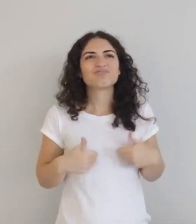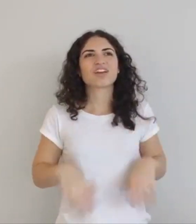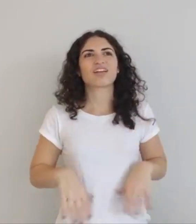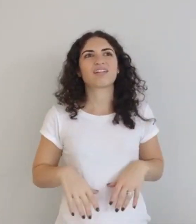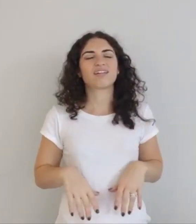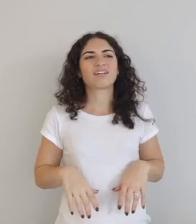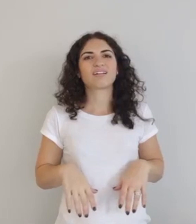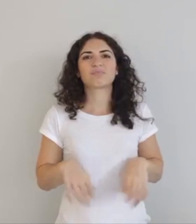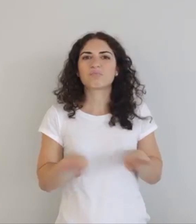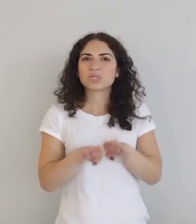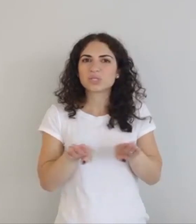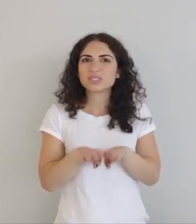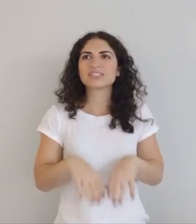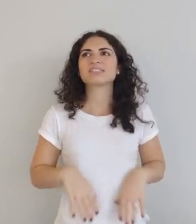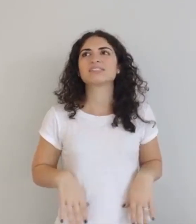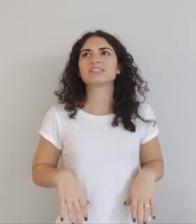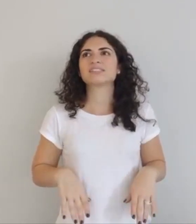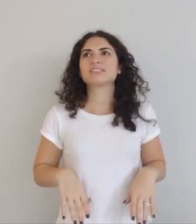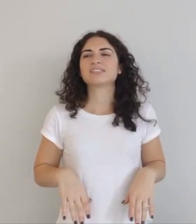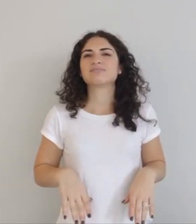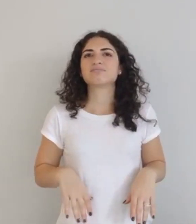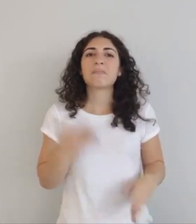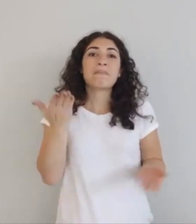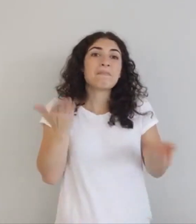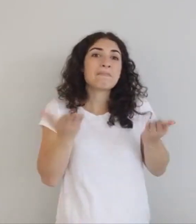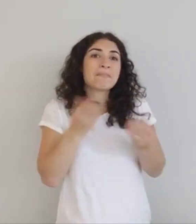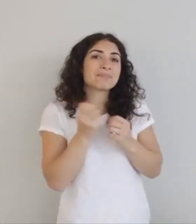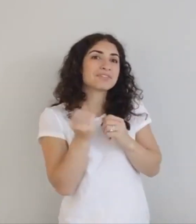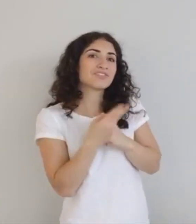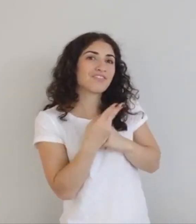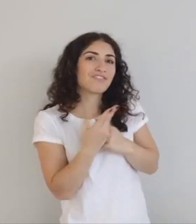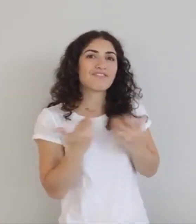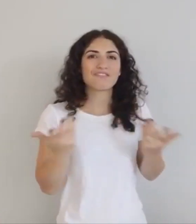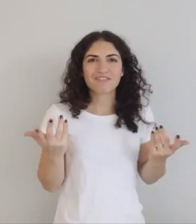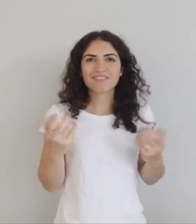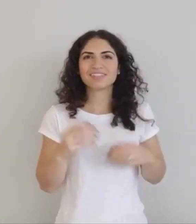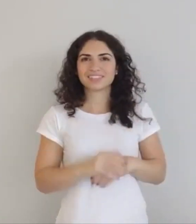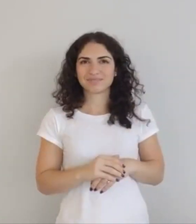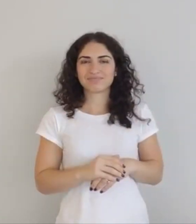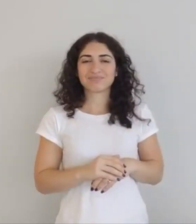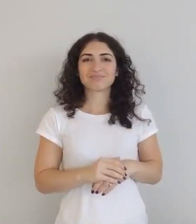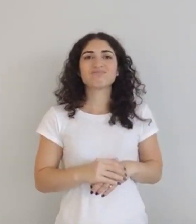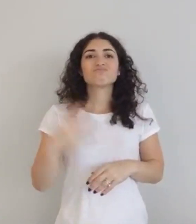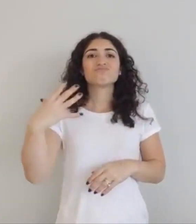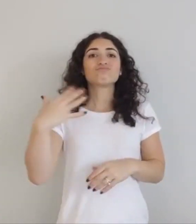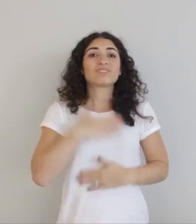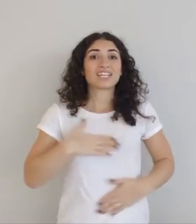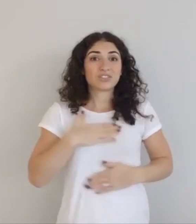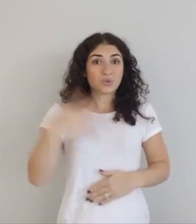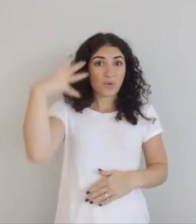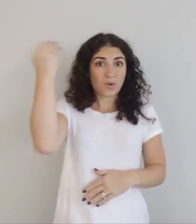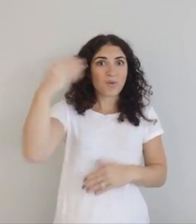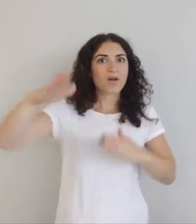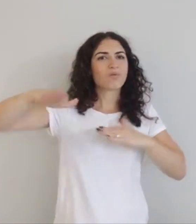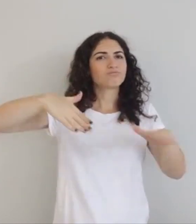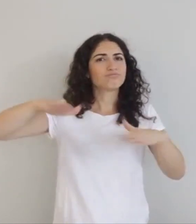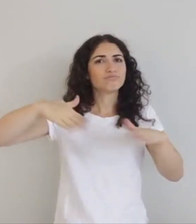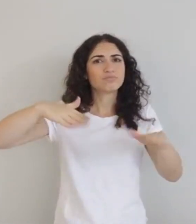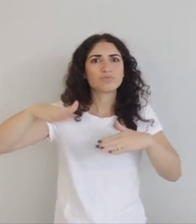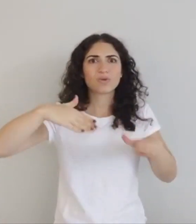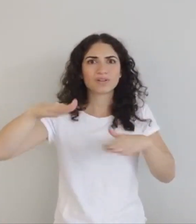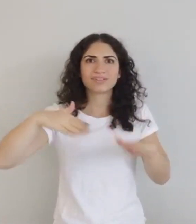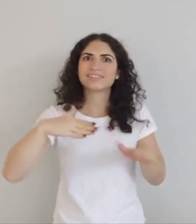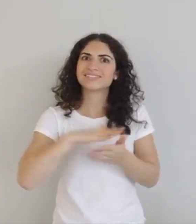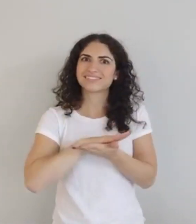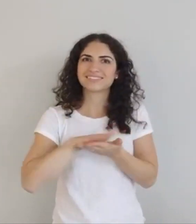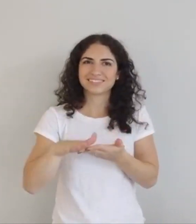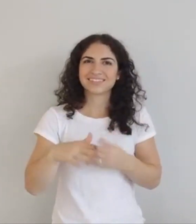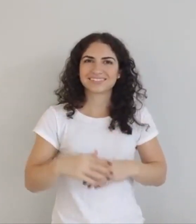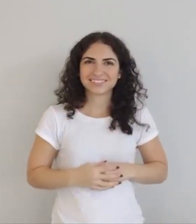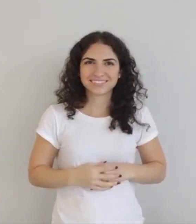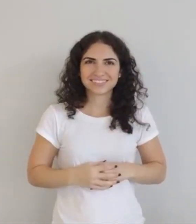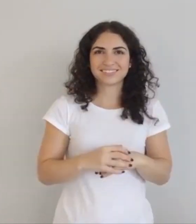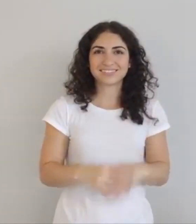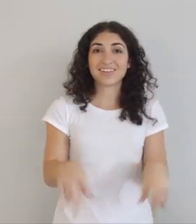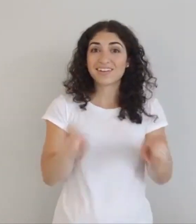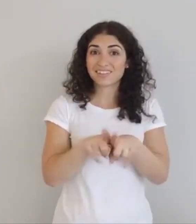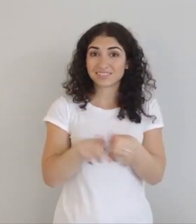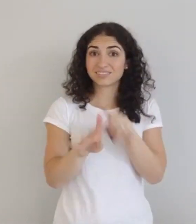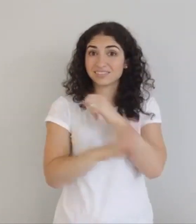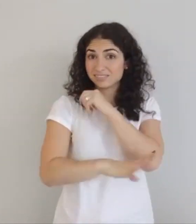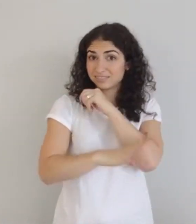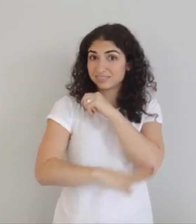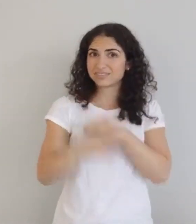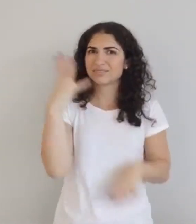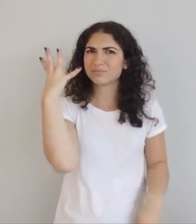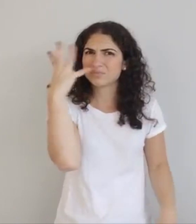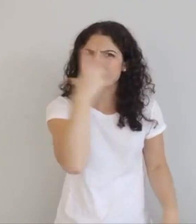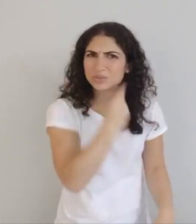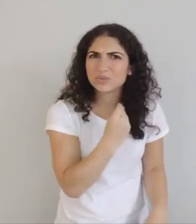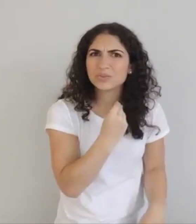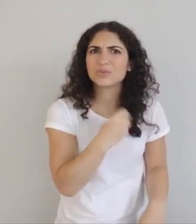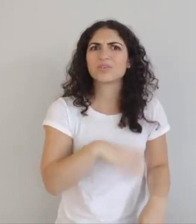Jackets, boots, maybe a scarf. I enjoy going out walking -- it's nice. Also, fall is